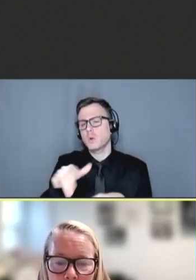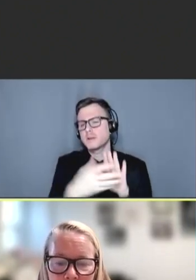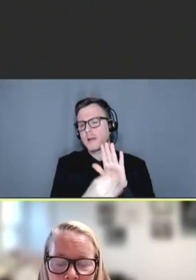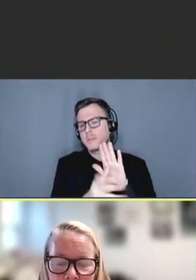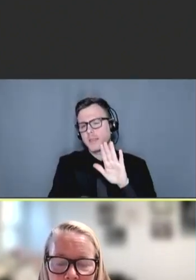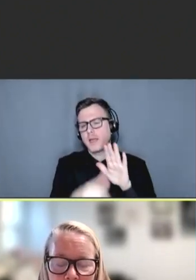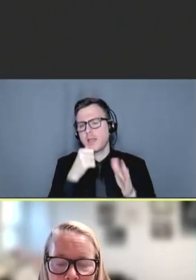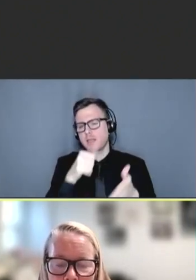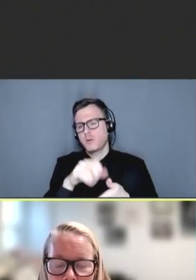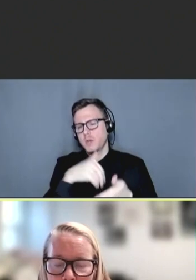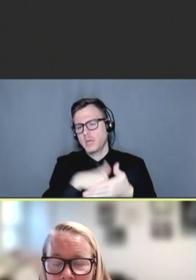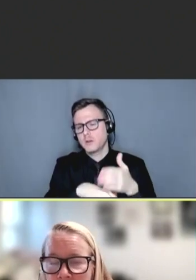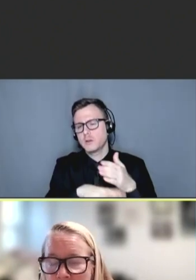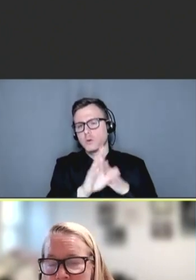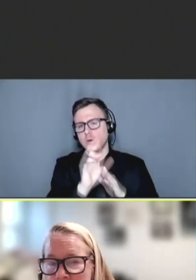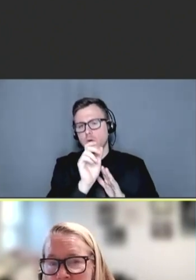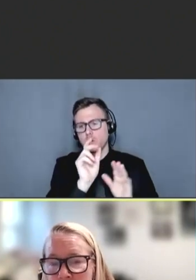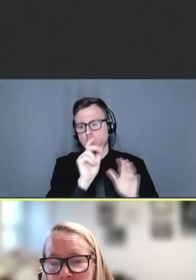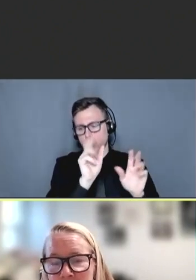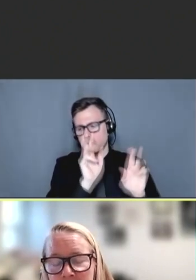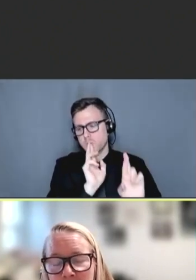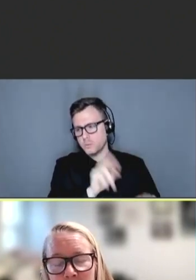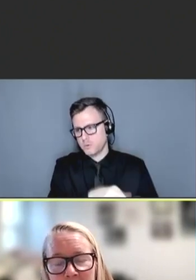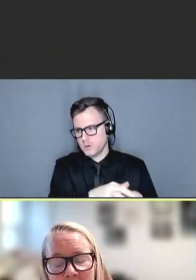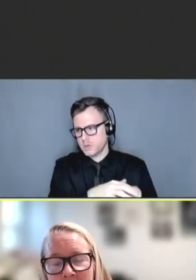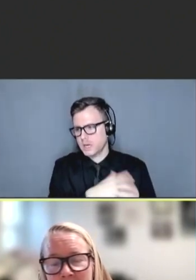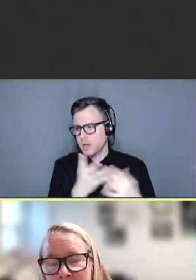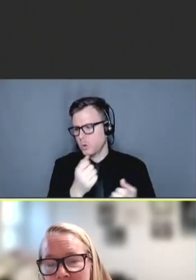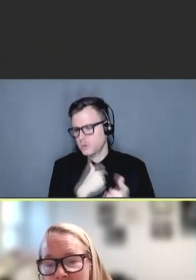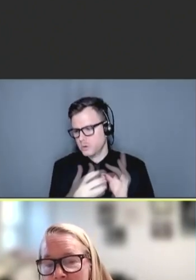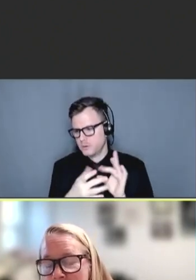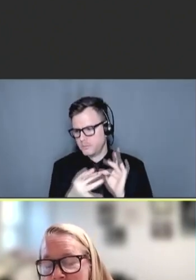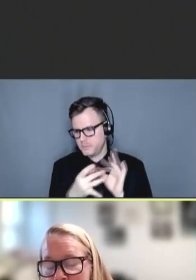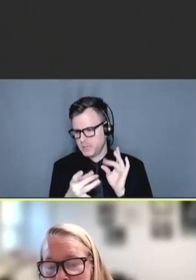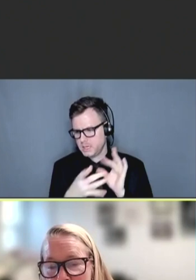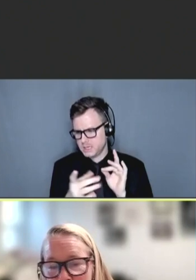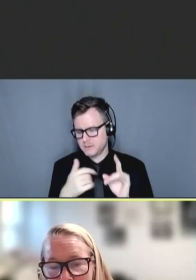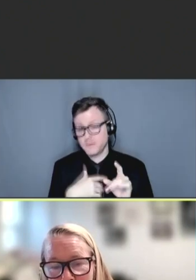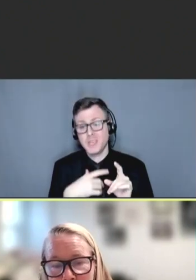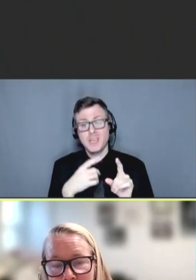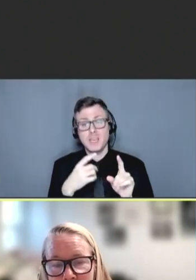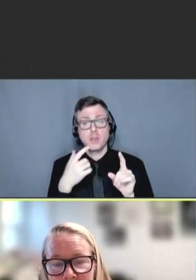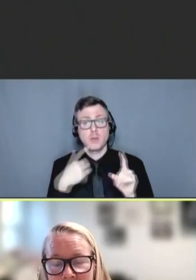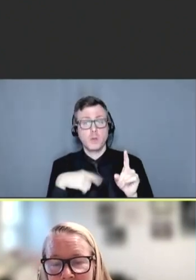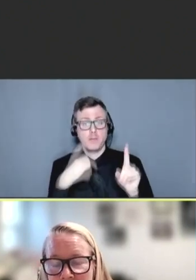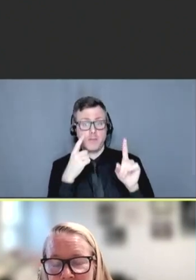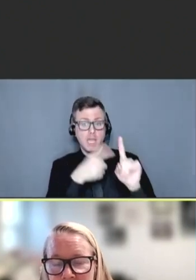And then lastly, I just wanted to mention that we have an Aiming to Inform Podcast so